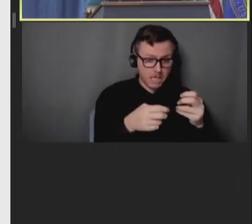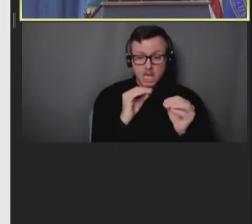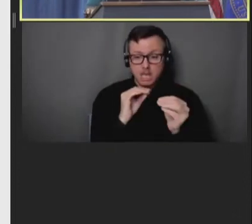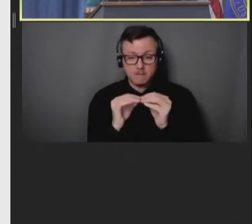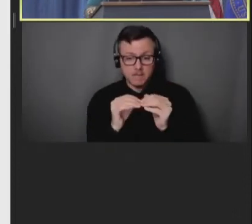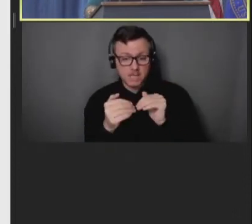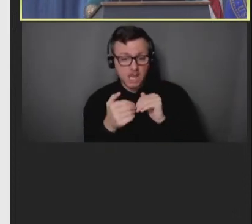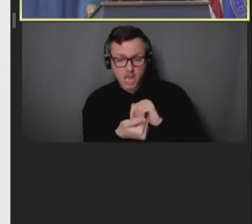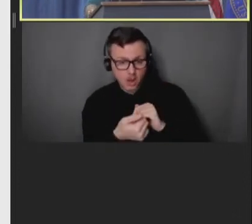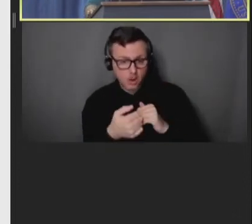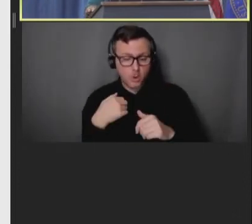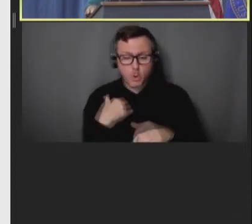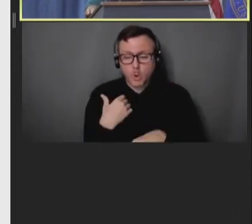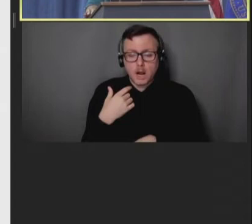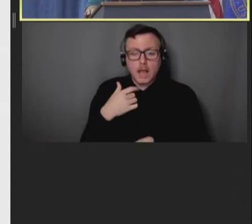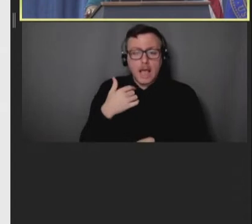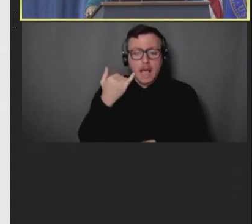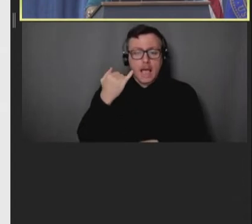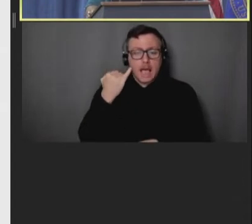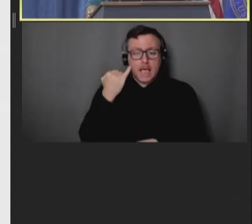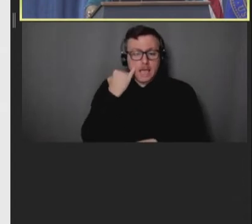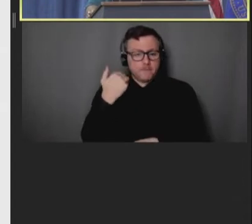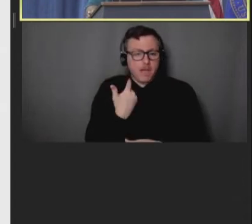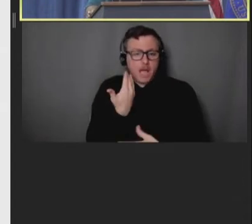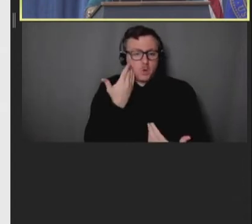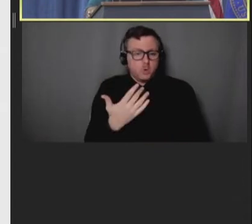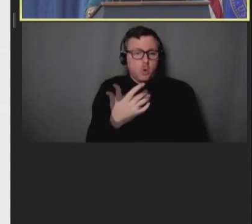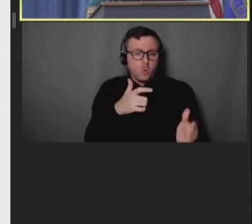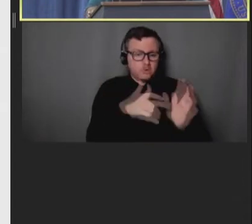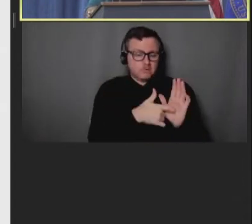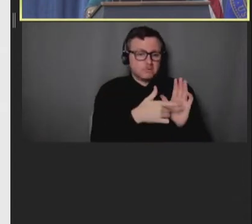"I don't know the problem. Tell me how we should fix it." So, NGA does the same thing.